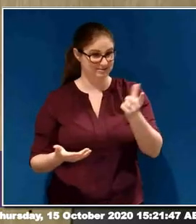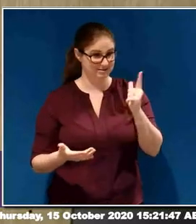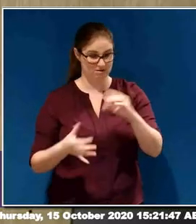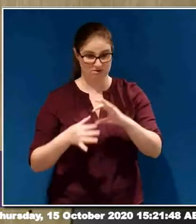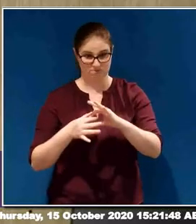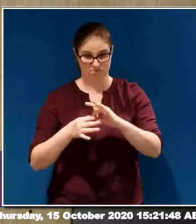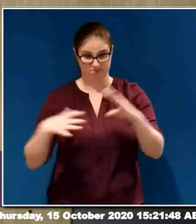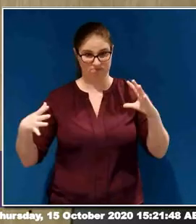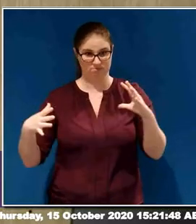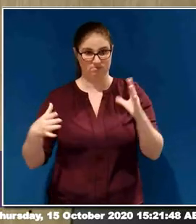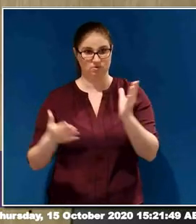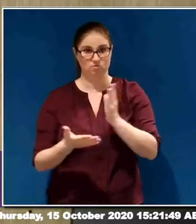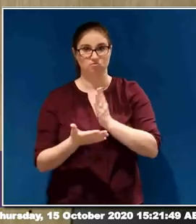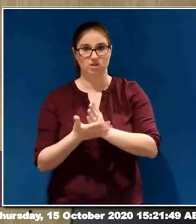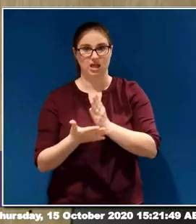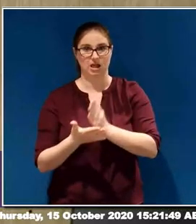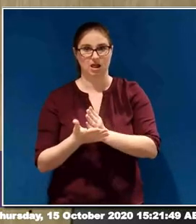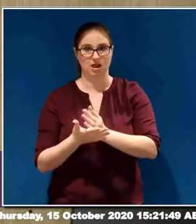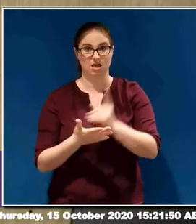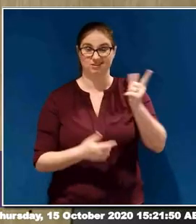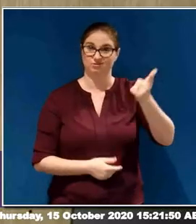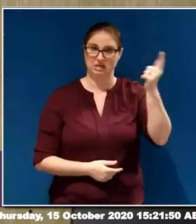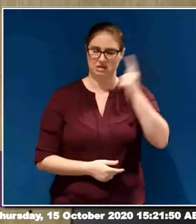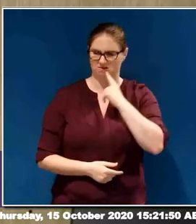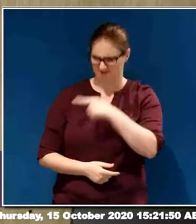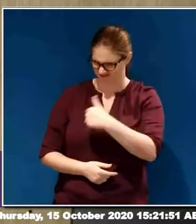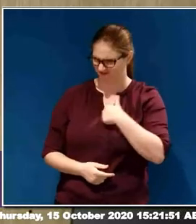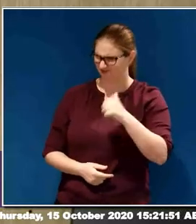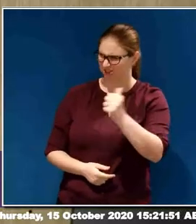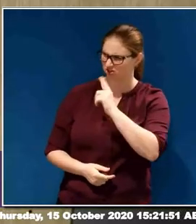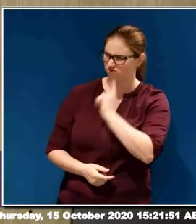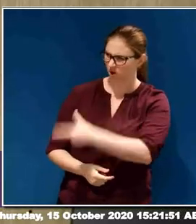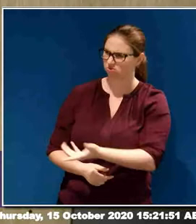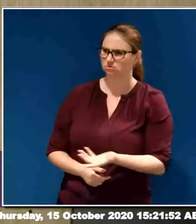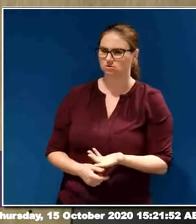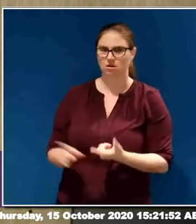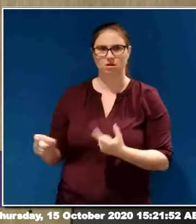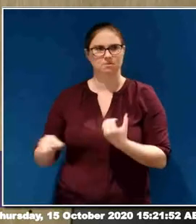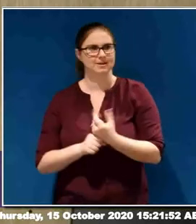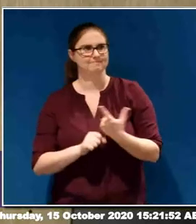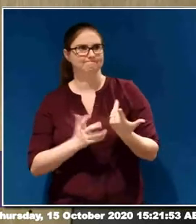a student with a language disorder or a student with Attention Deficit